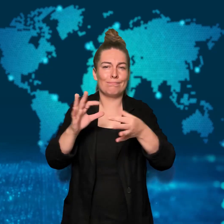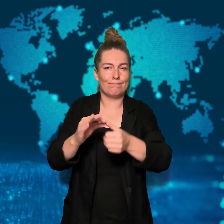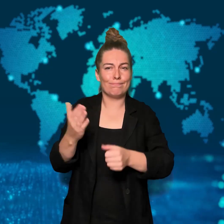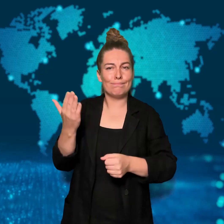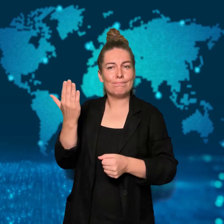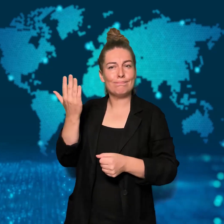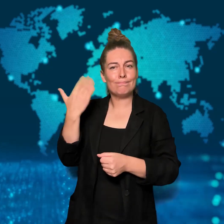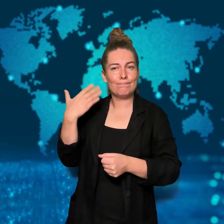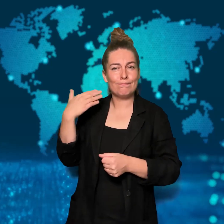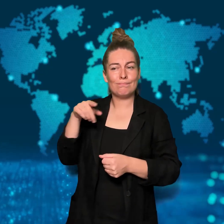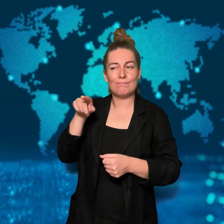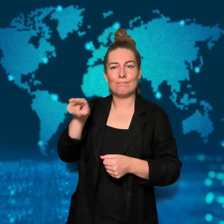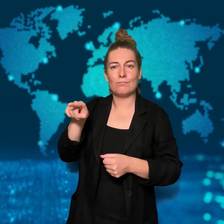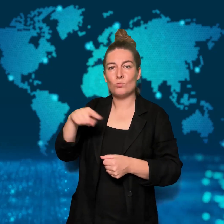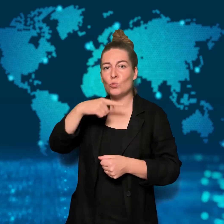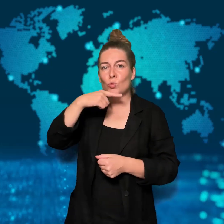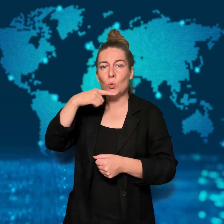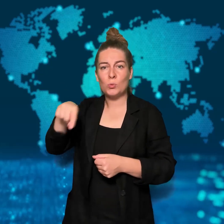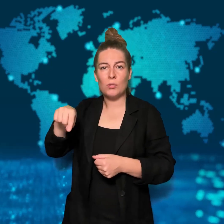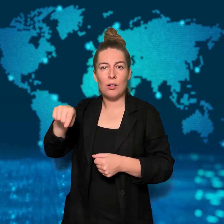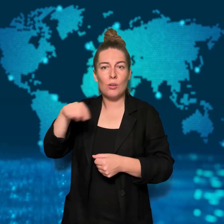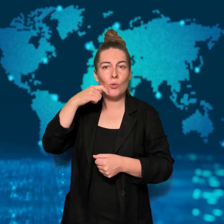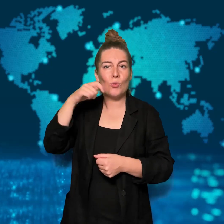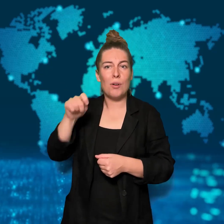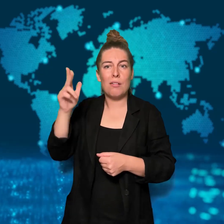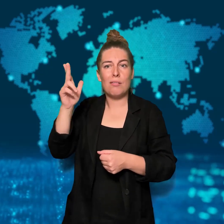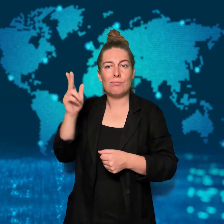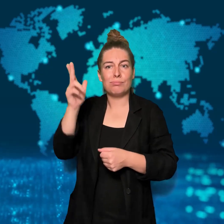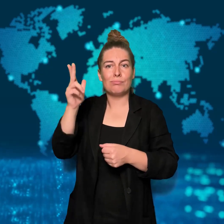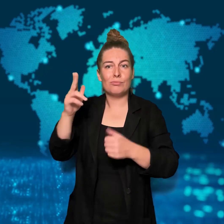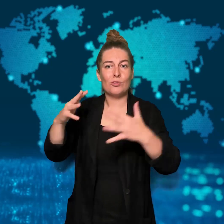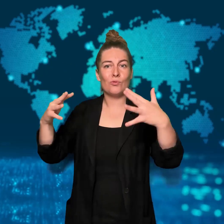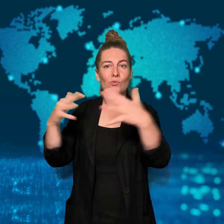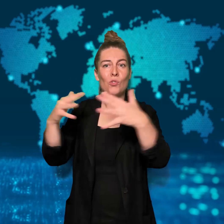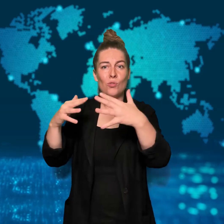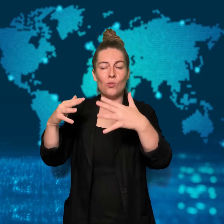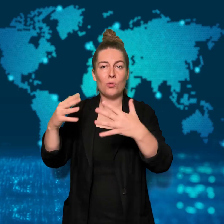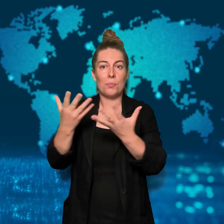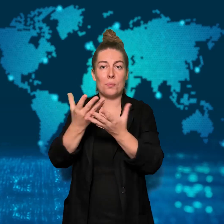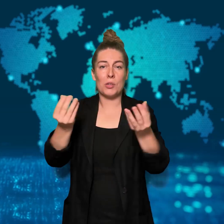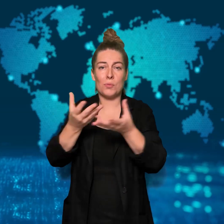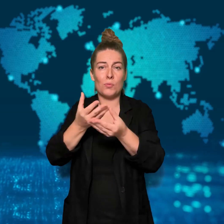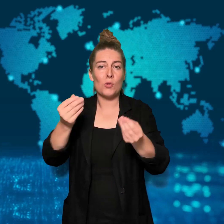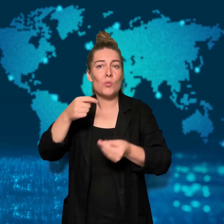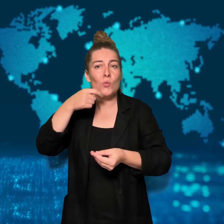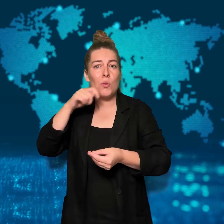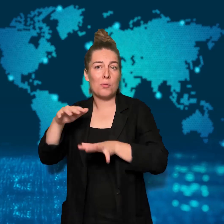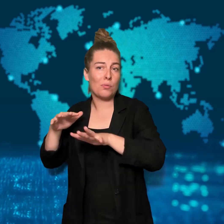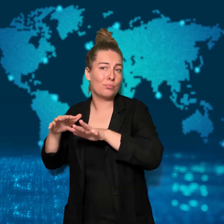The number of migrants and asylum requests has risen to great numbers,